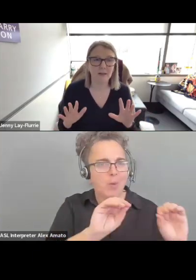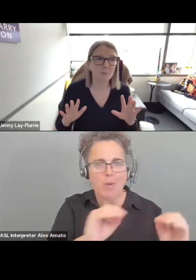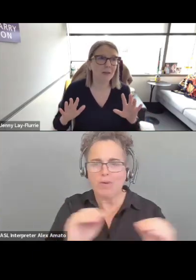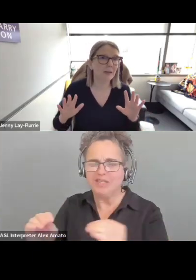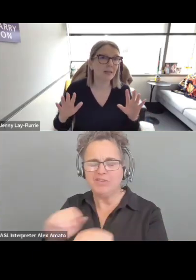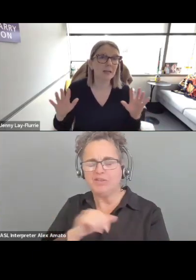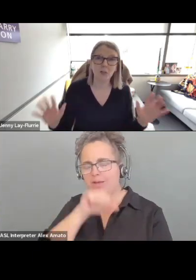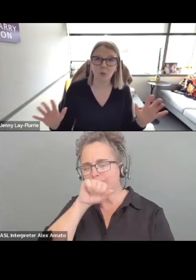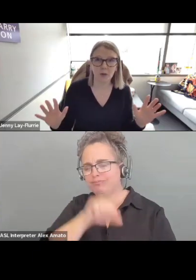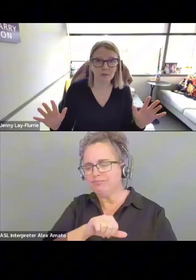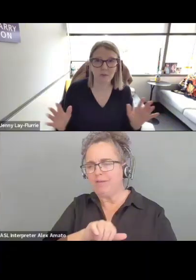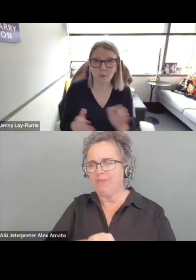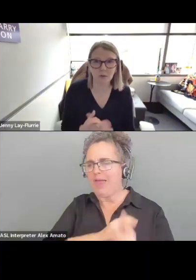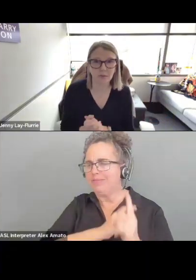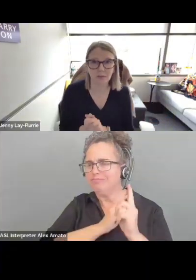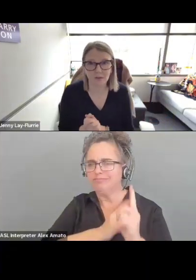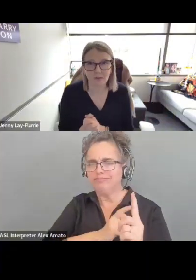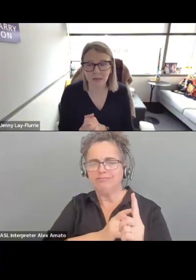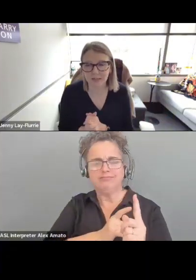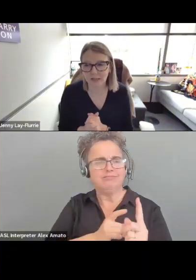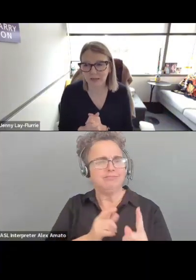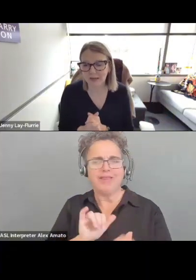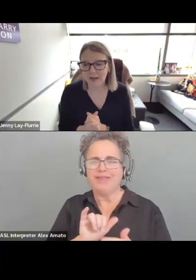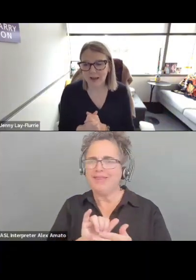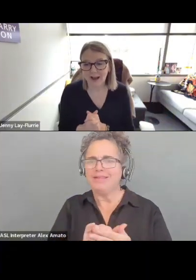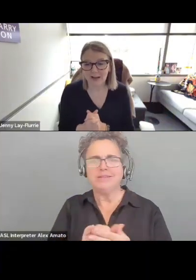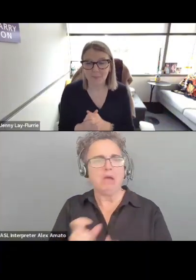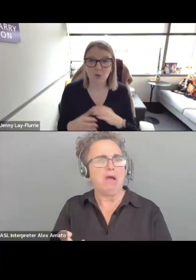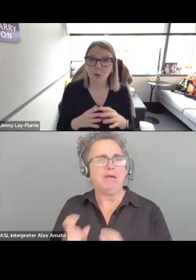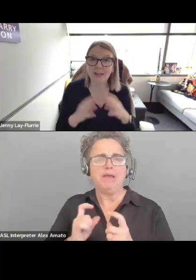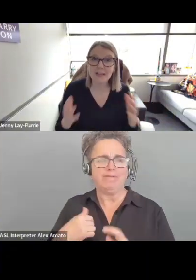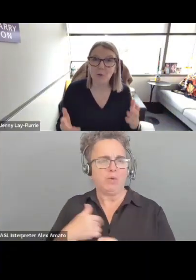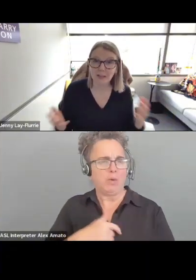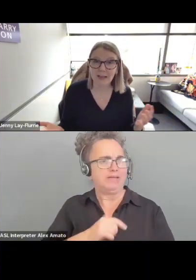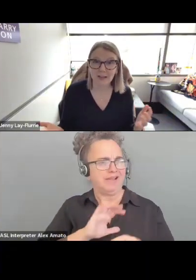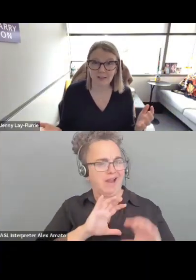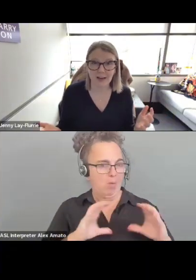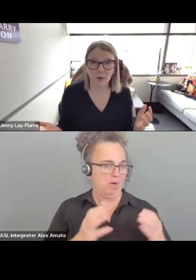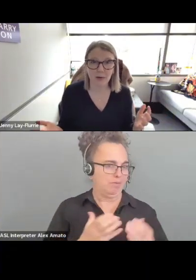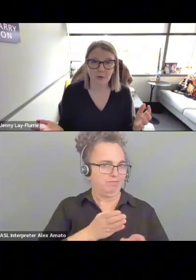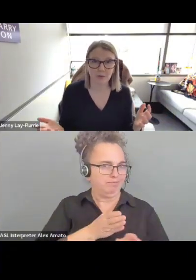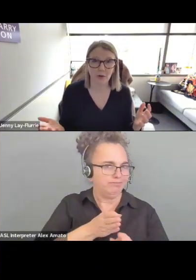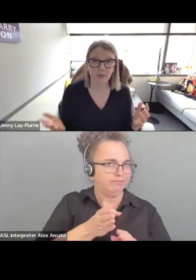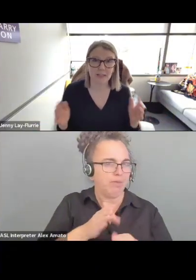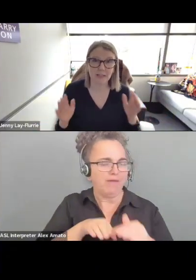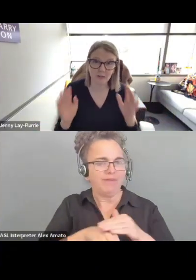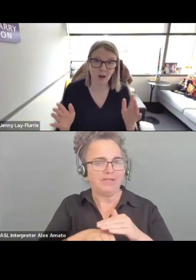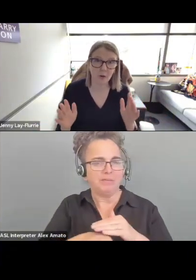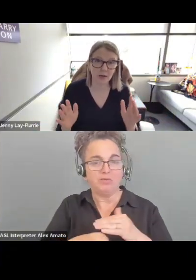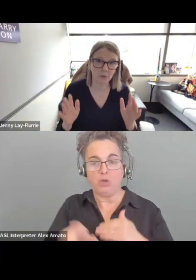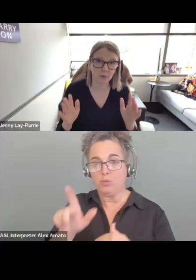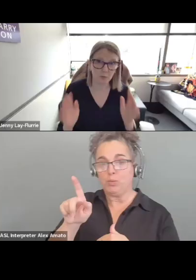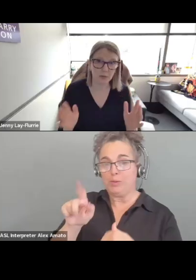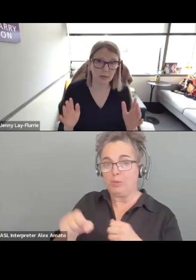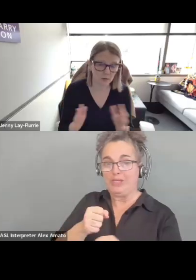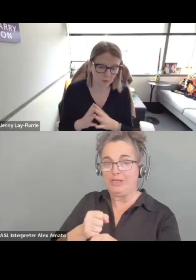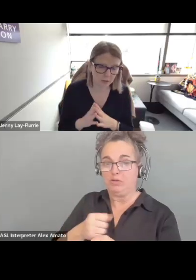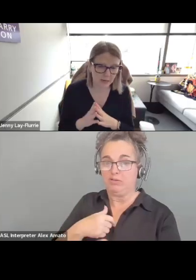That has been a gift to us in the world of accessibility. And in my 21 years now at Microsoft, I did start when I was three years old.